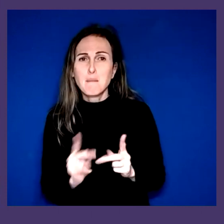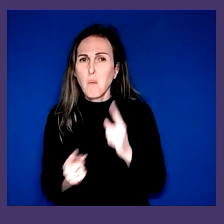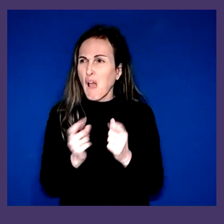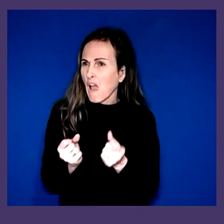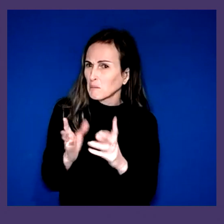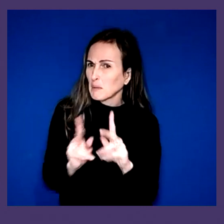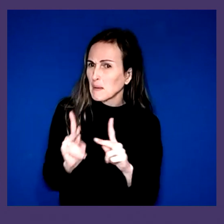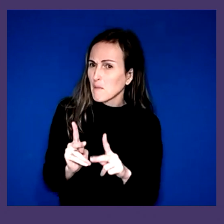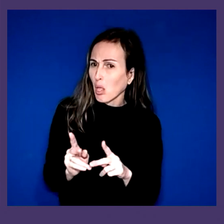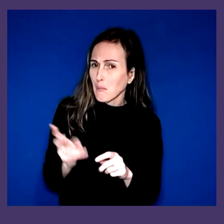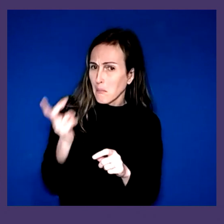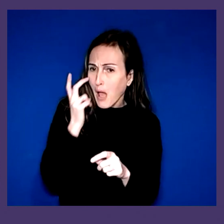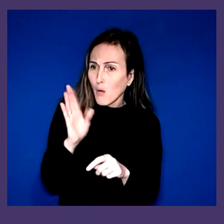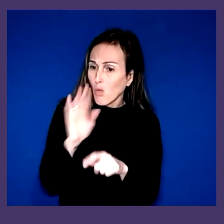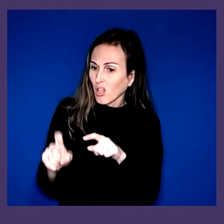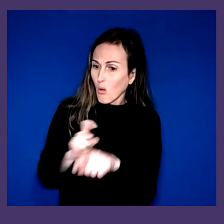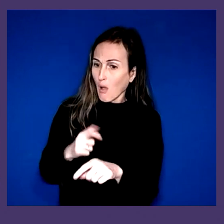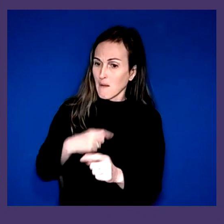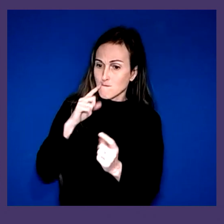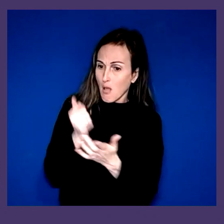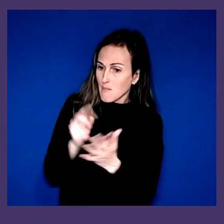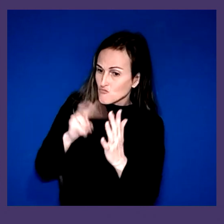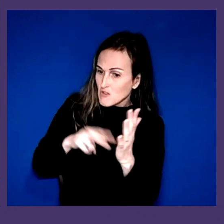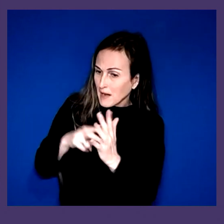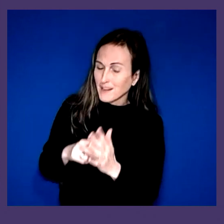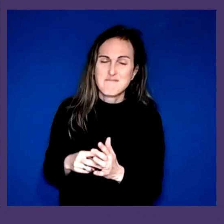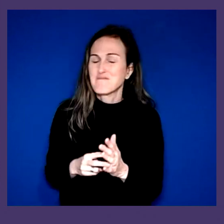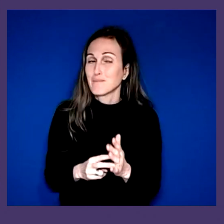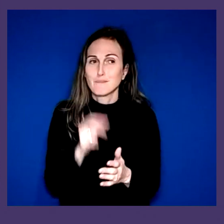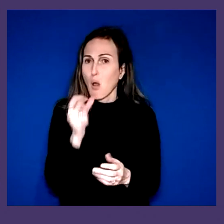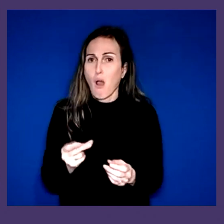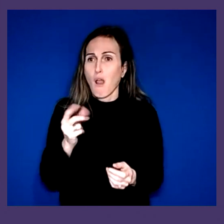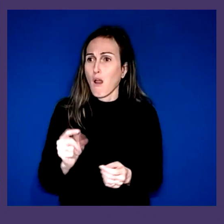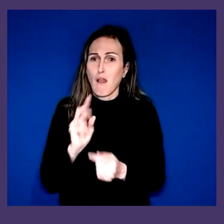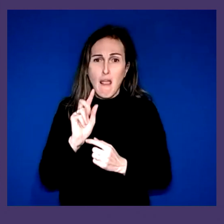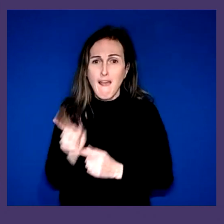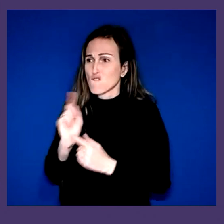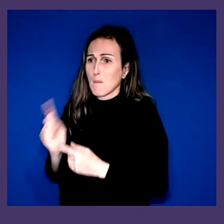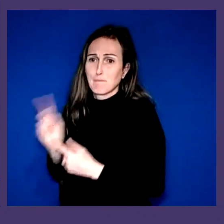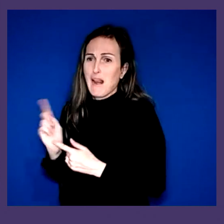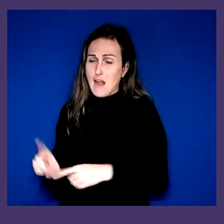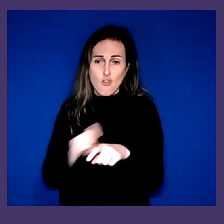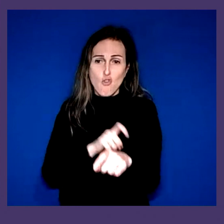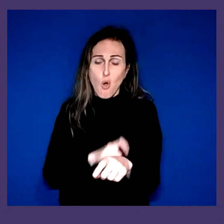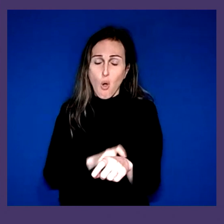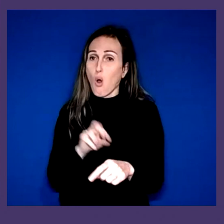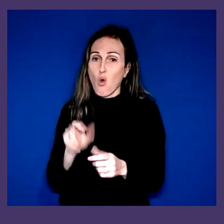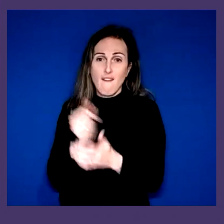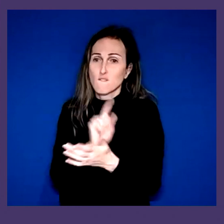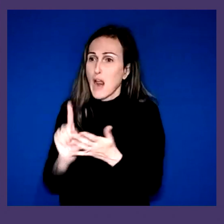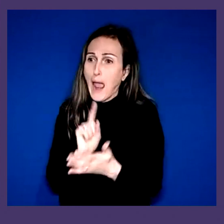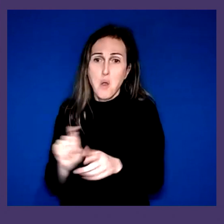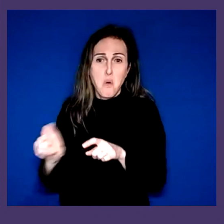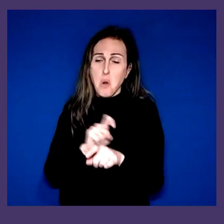You don't get calls every other minute or every other hour. You get a few calls every quarter, maybe.